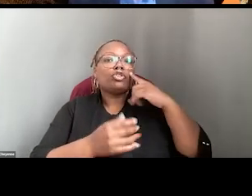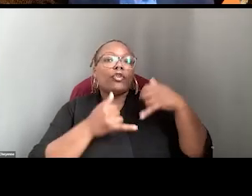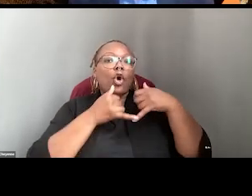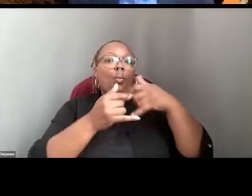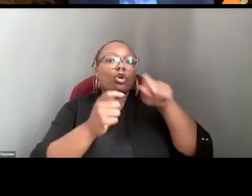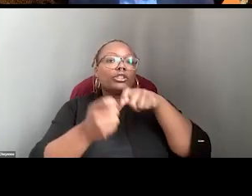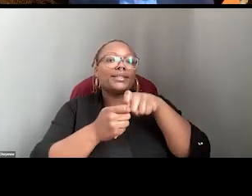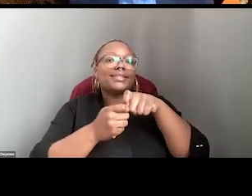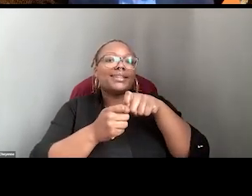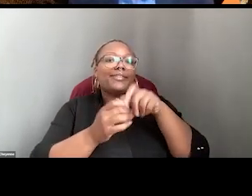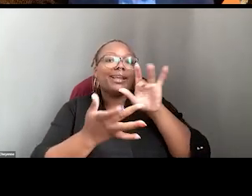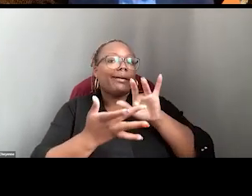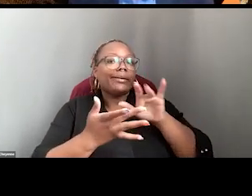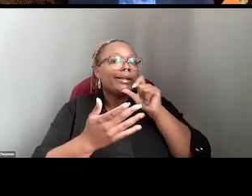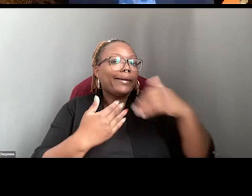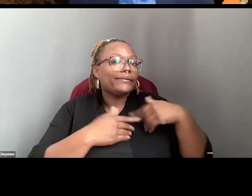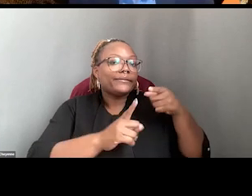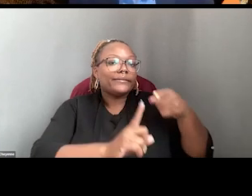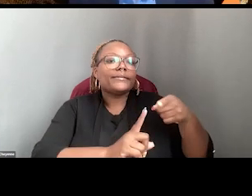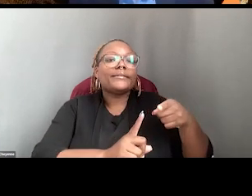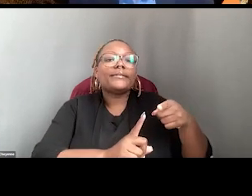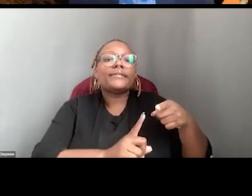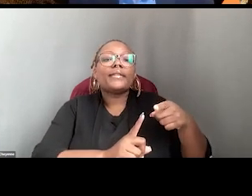And by that, the Policy Office is really more interested in,